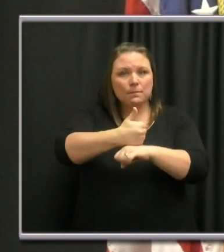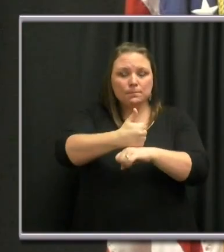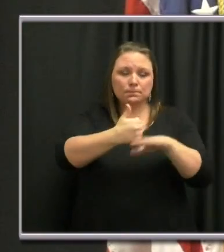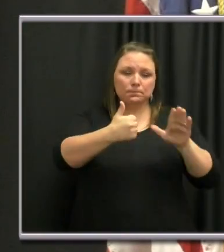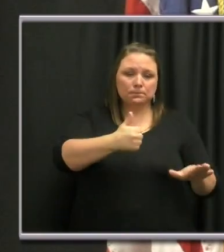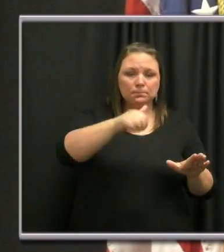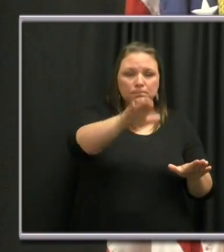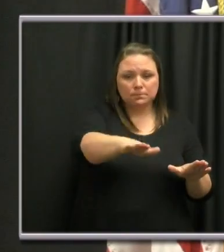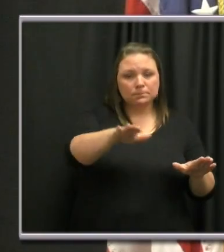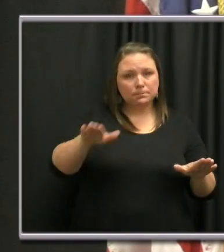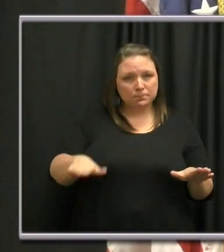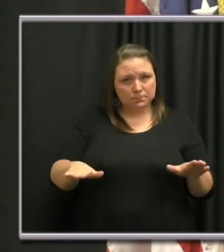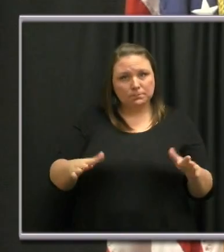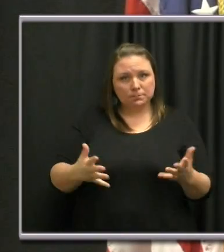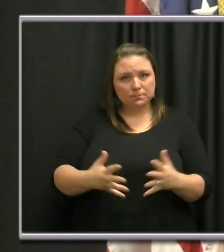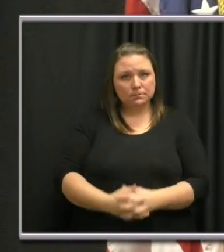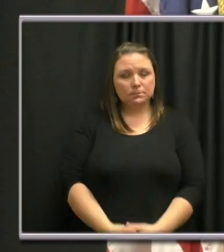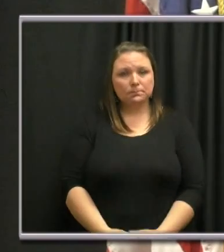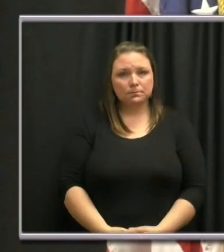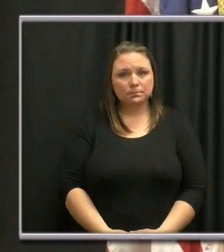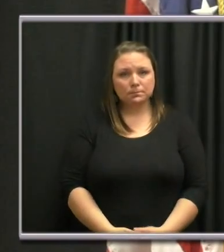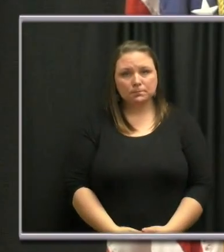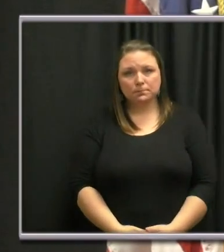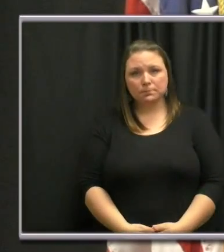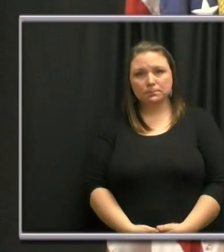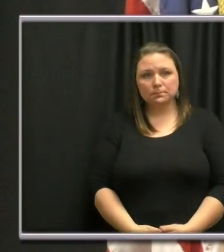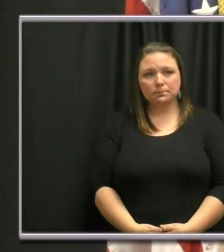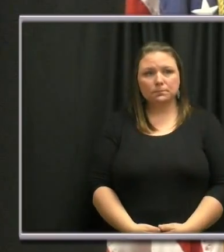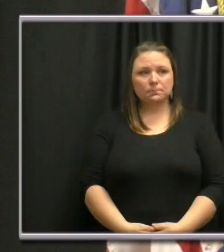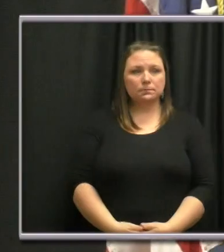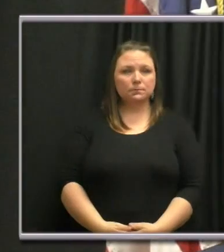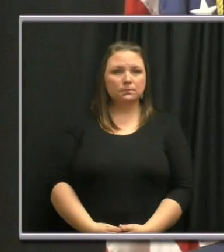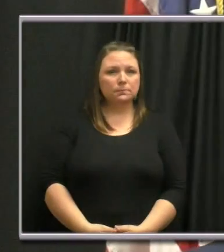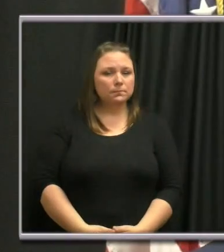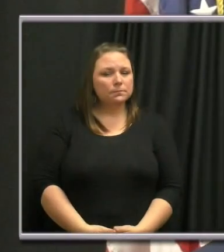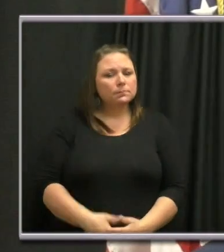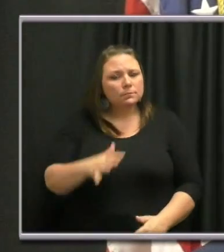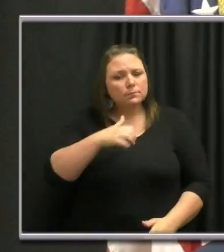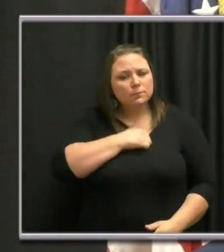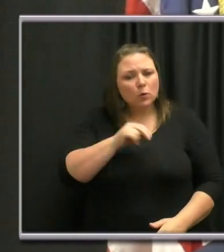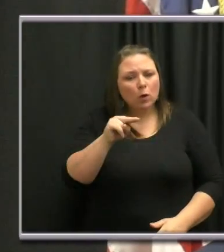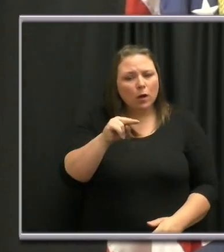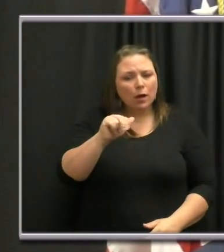LITTLE BIT MORE ABOUT THE LAY